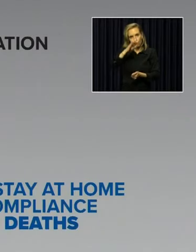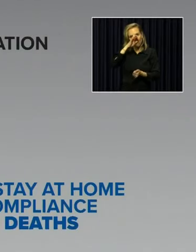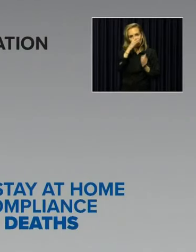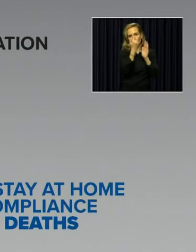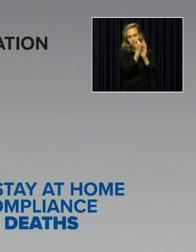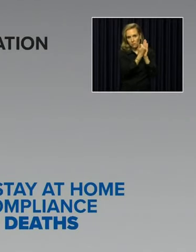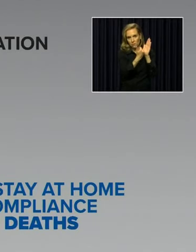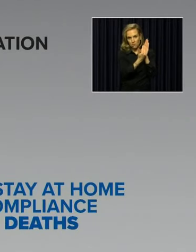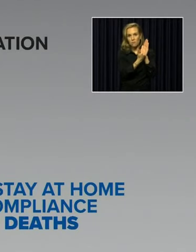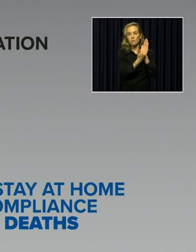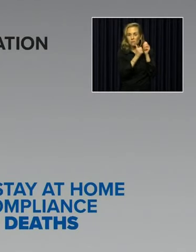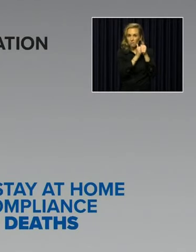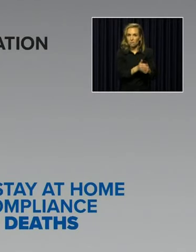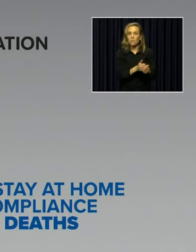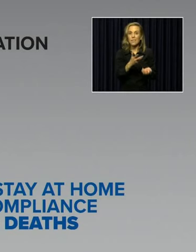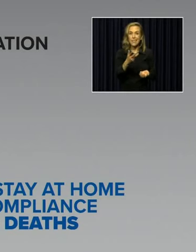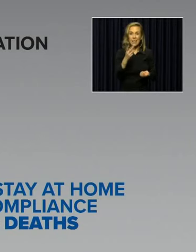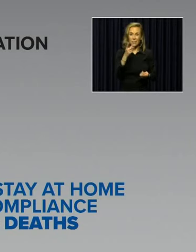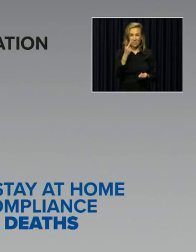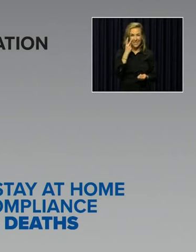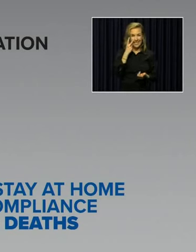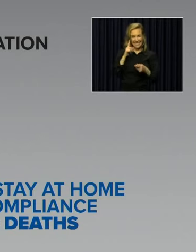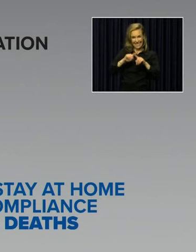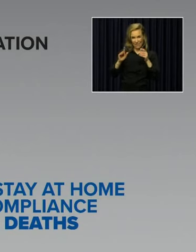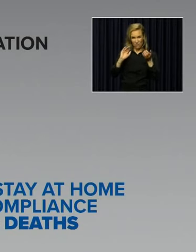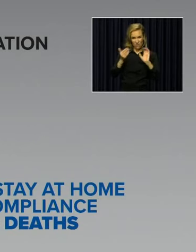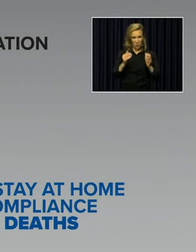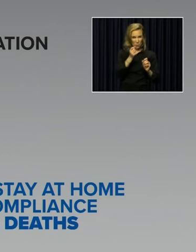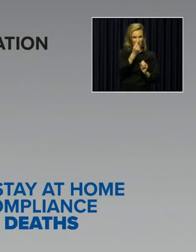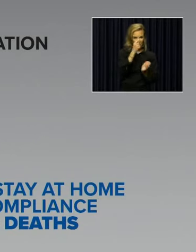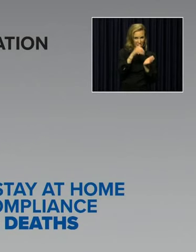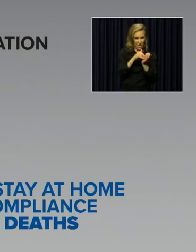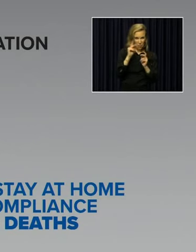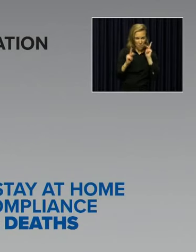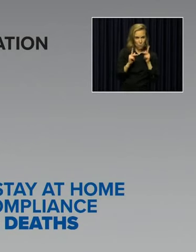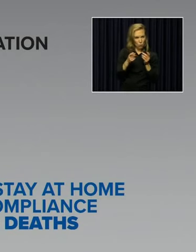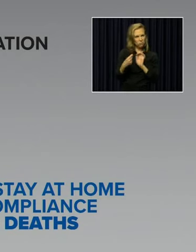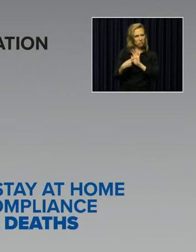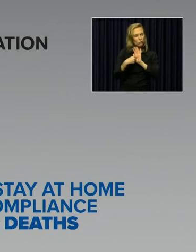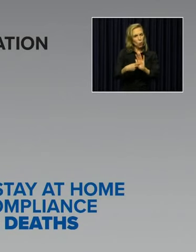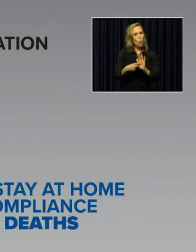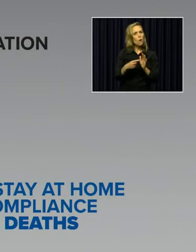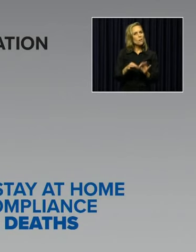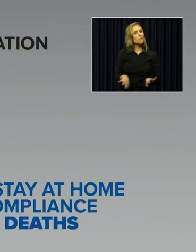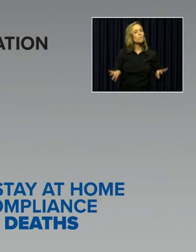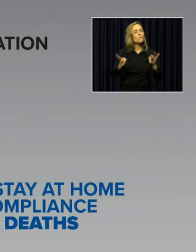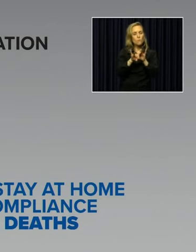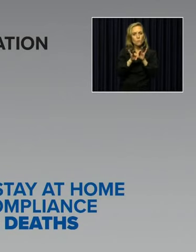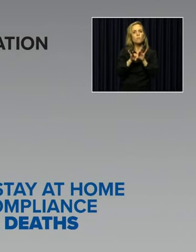WALK THOSE DOGS. MAKE SURE YOU PROTECT YOUR MENTAL, YOUR PHYSICAL AND YOUR